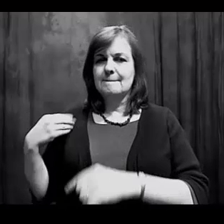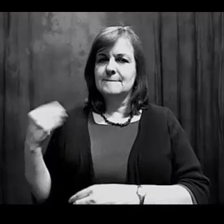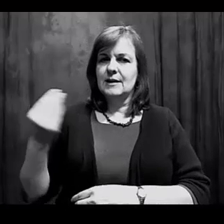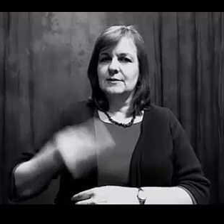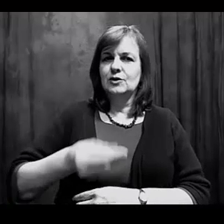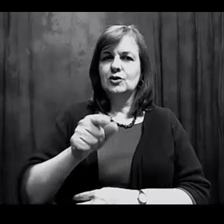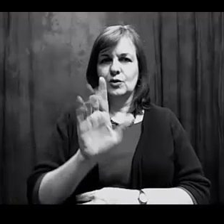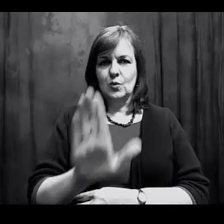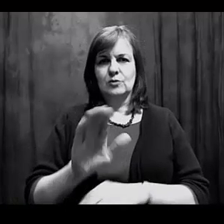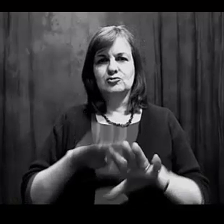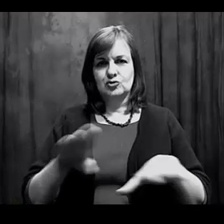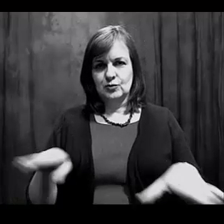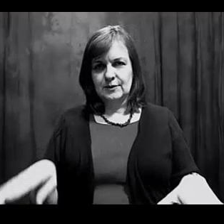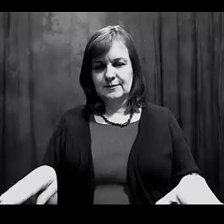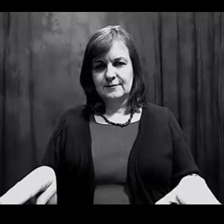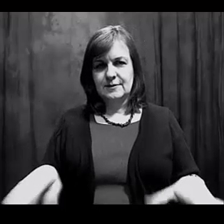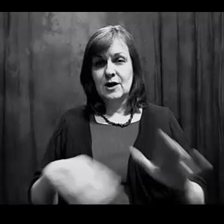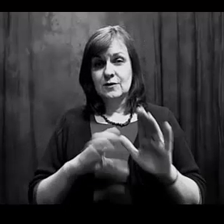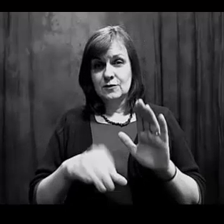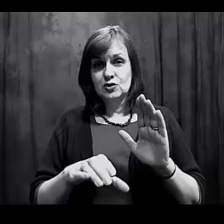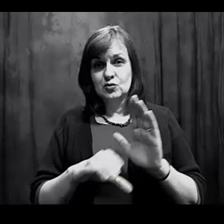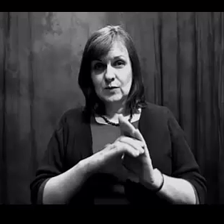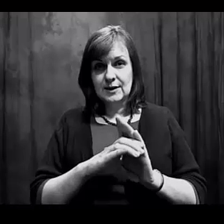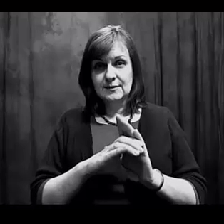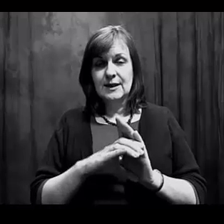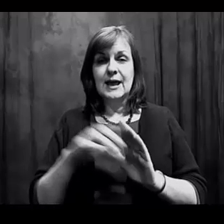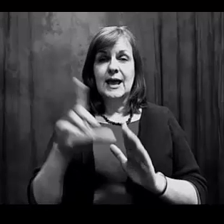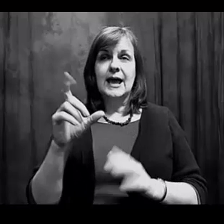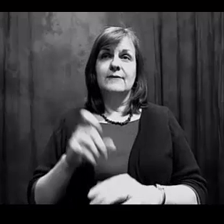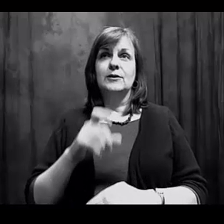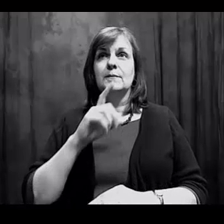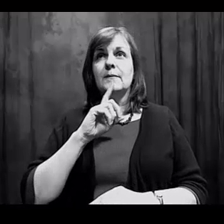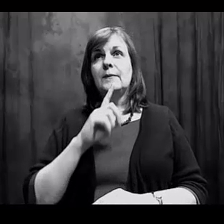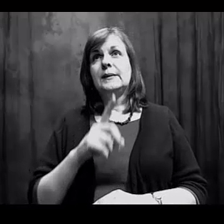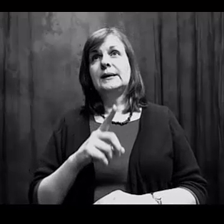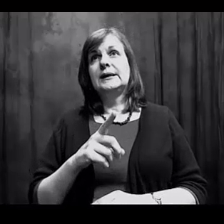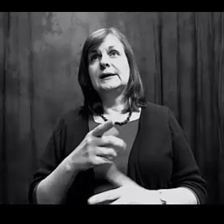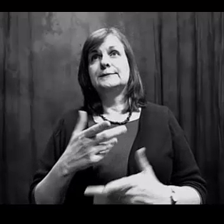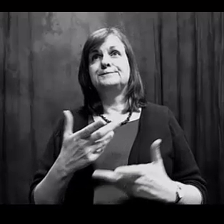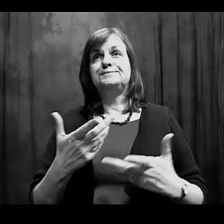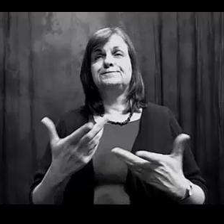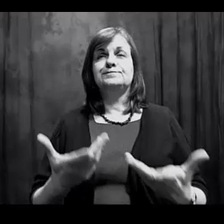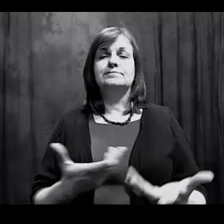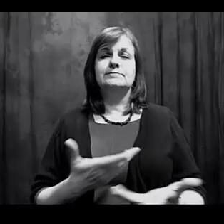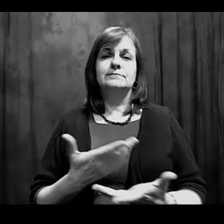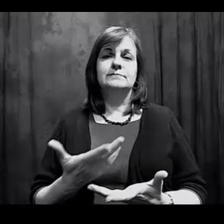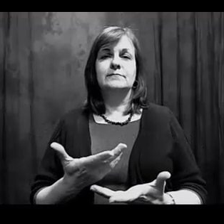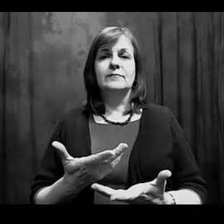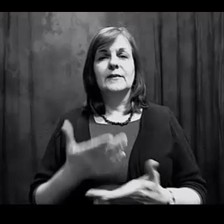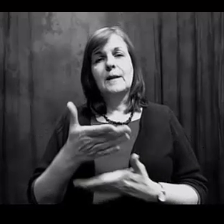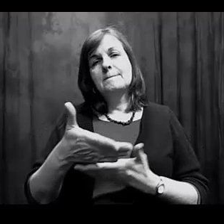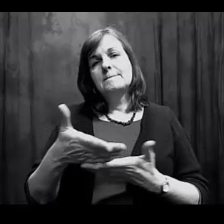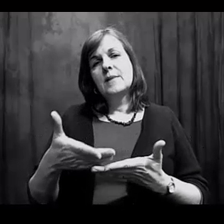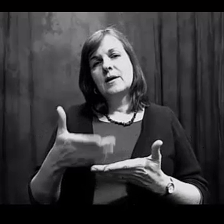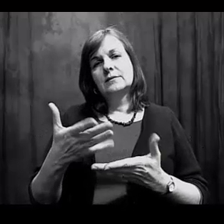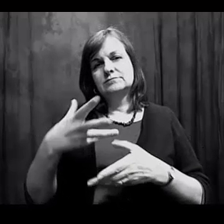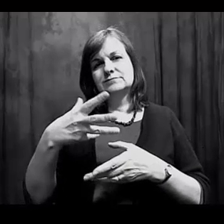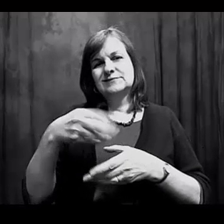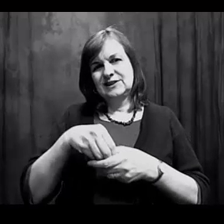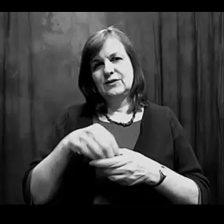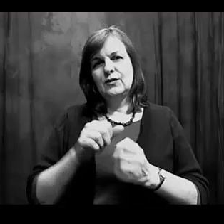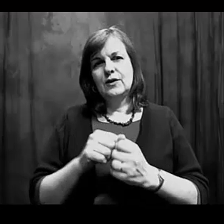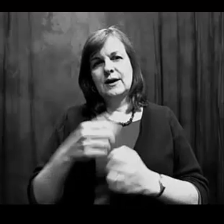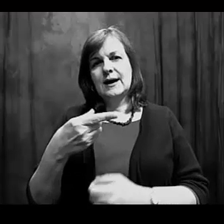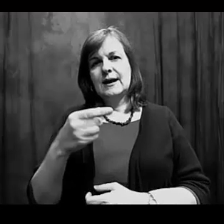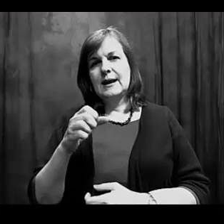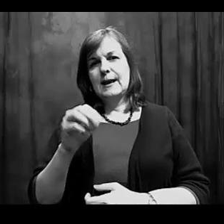we have to remember the populations evolve -- NOT individuals